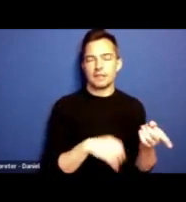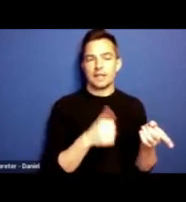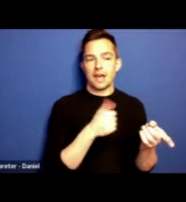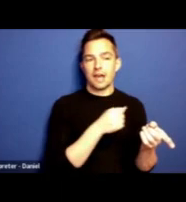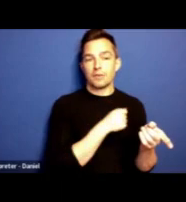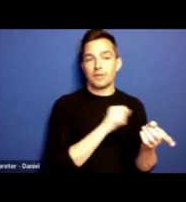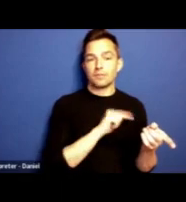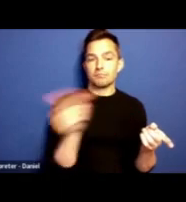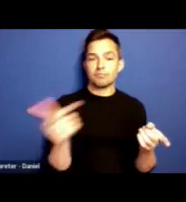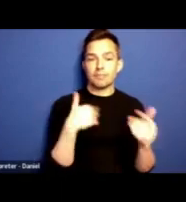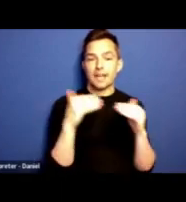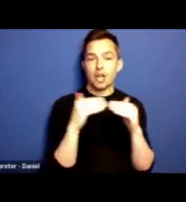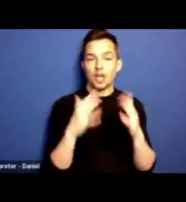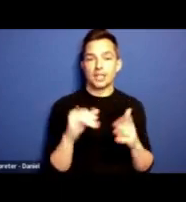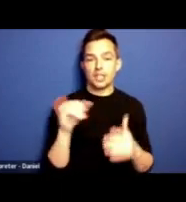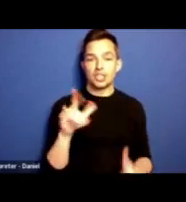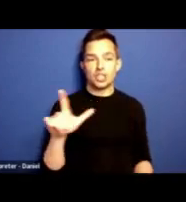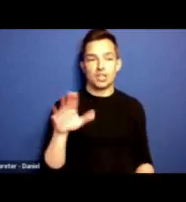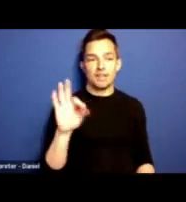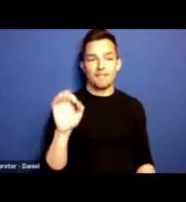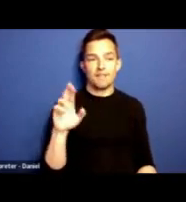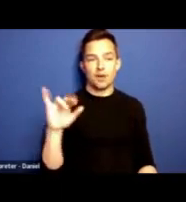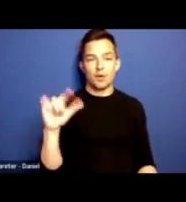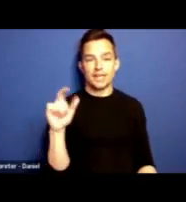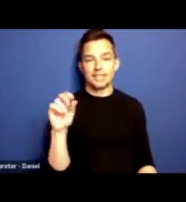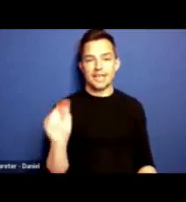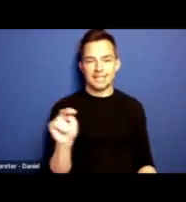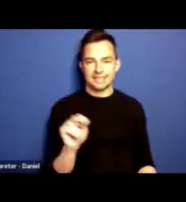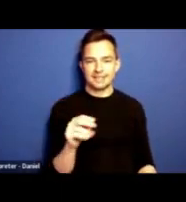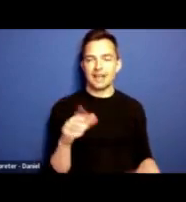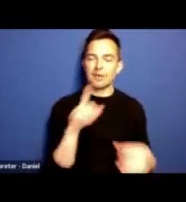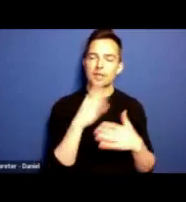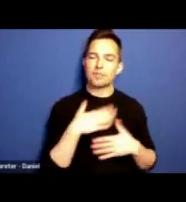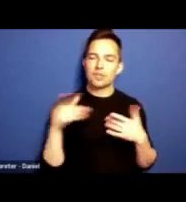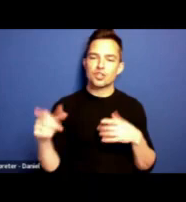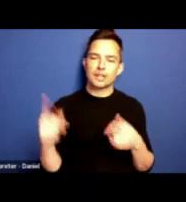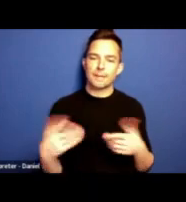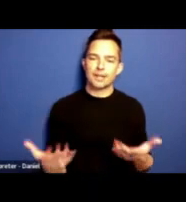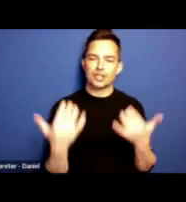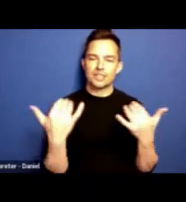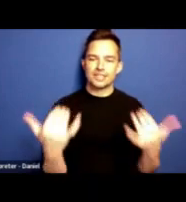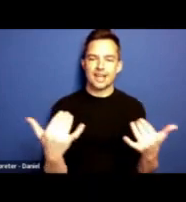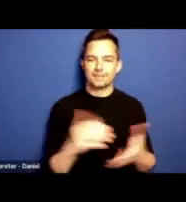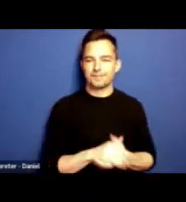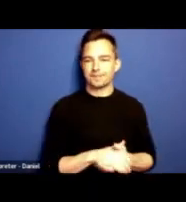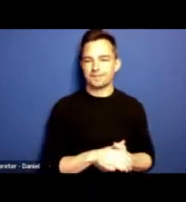my colleague, Jill Ferrington. Really appreciate her being here today. And please let us know if